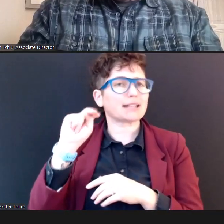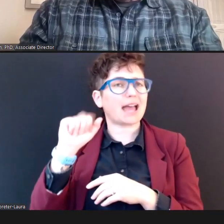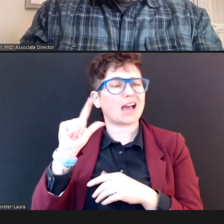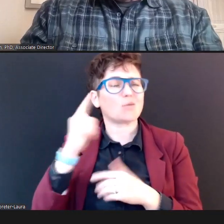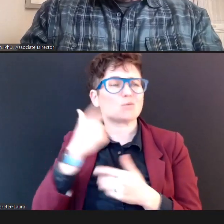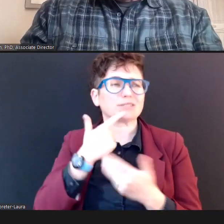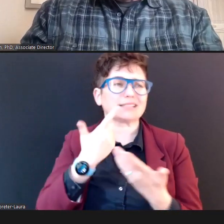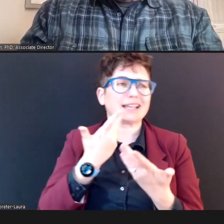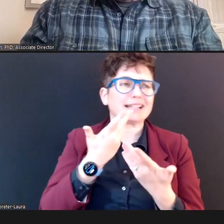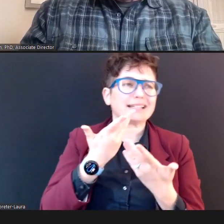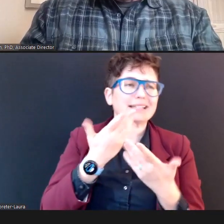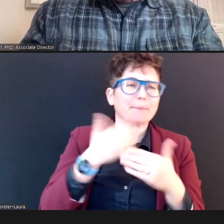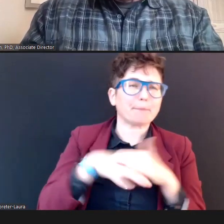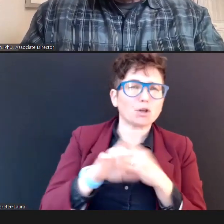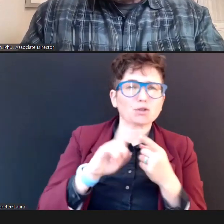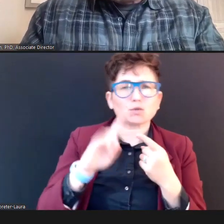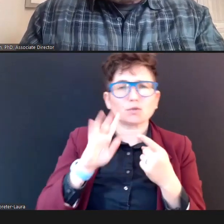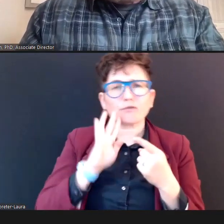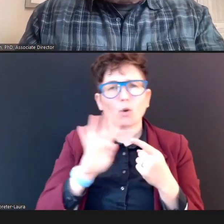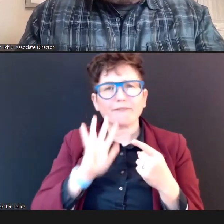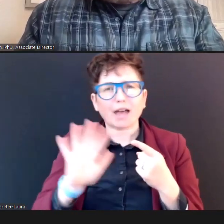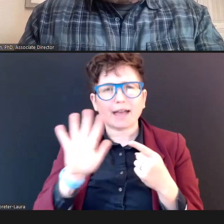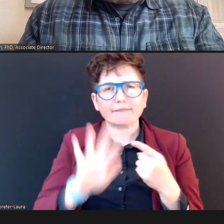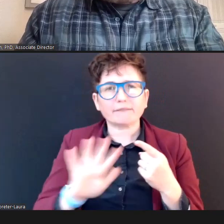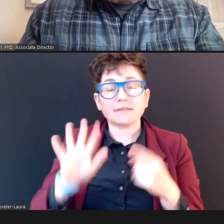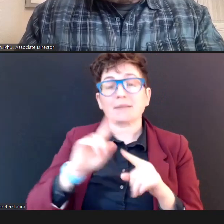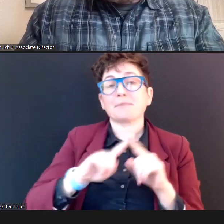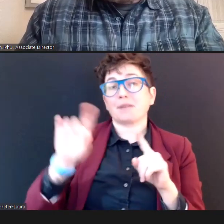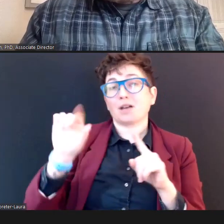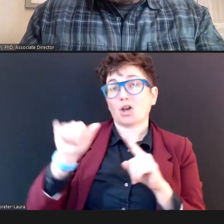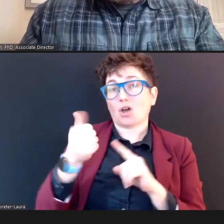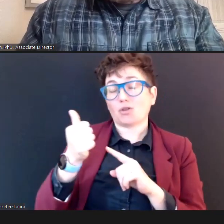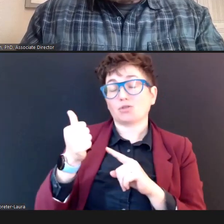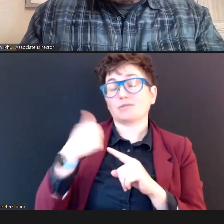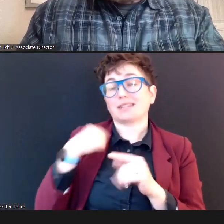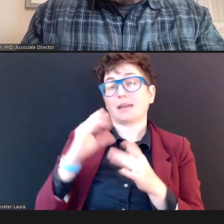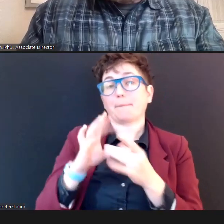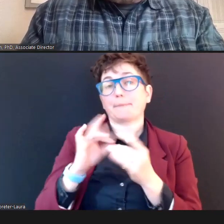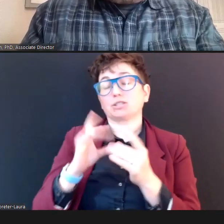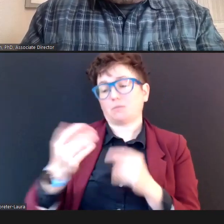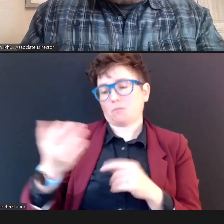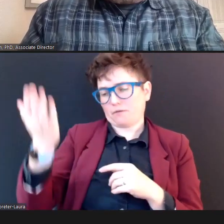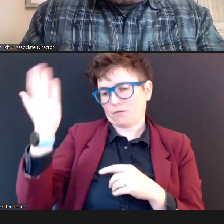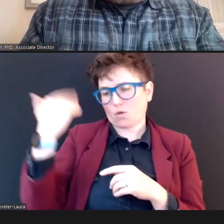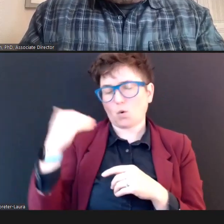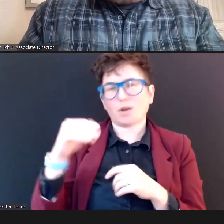old group um however the other tip that